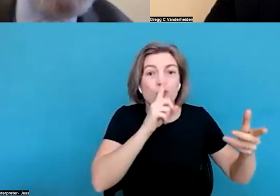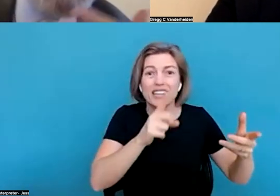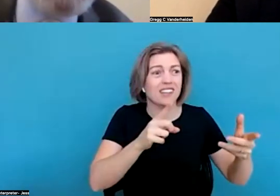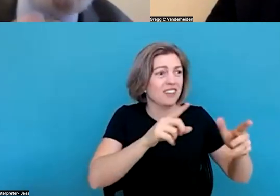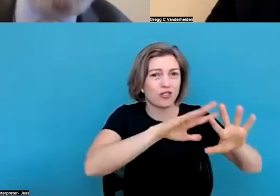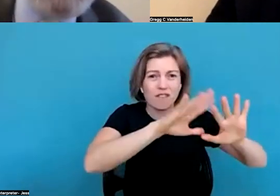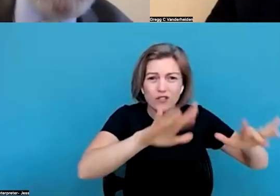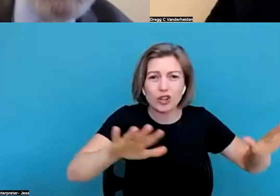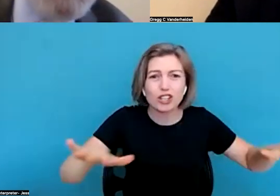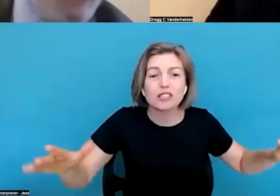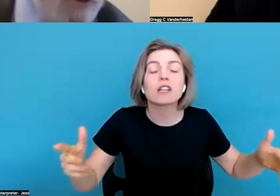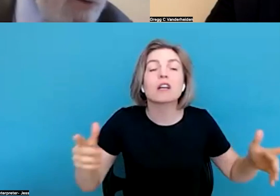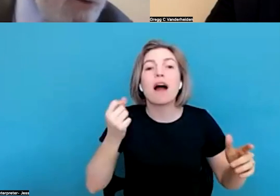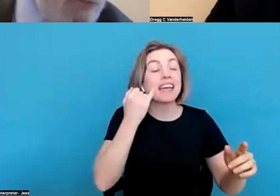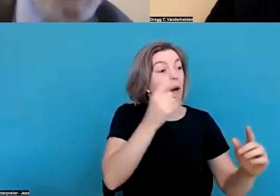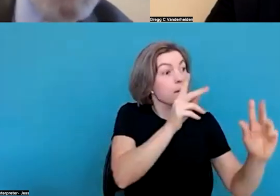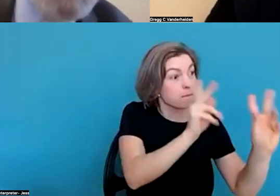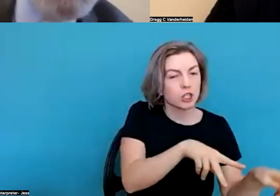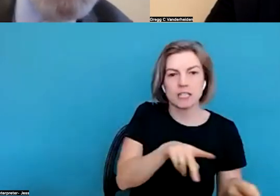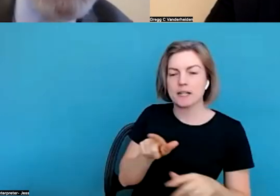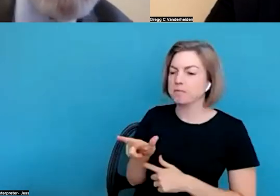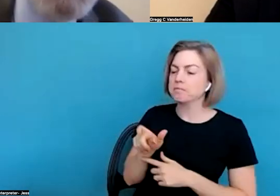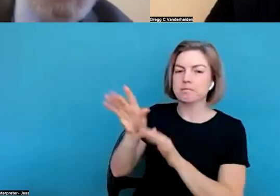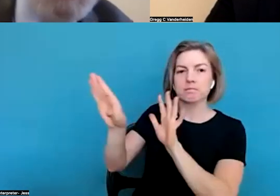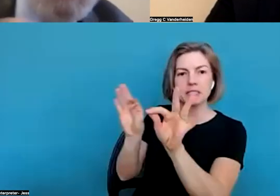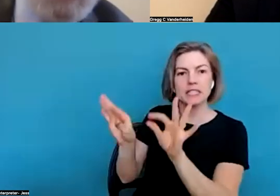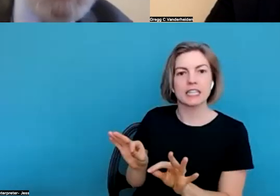allows for some kind of adaptation, then people can naturally specialize.